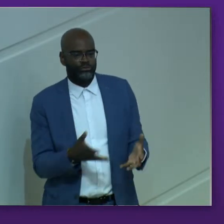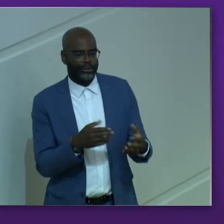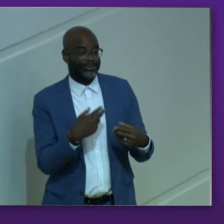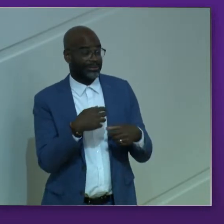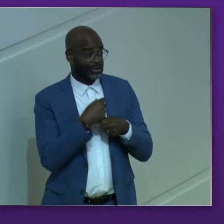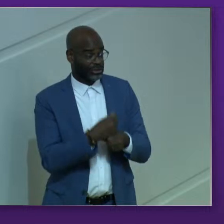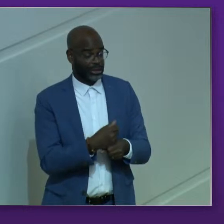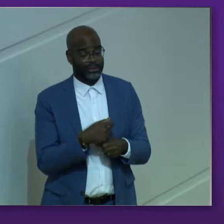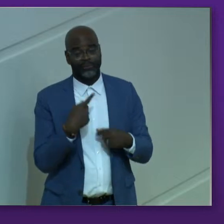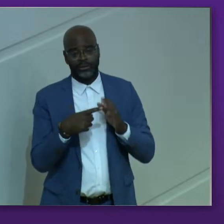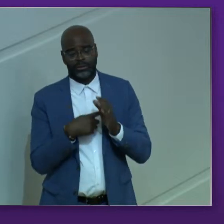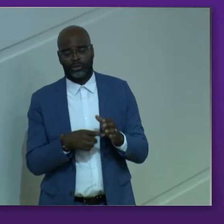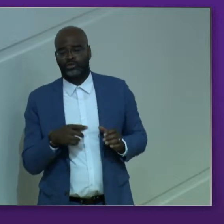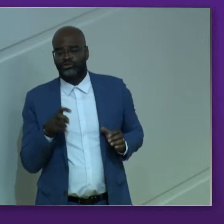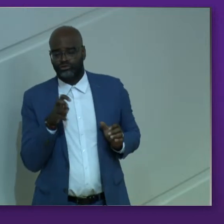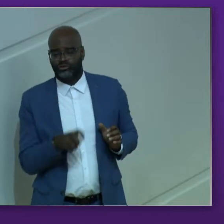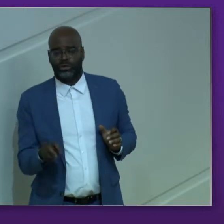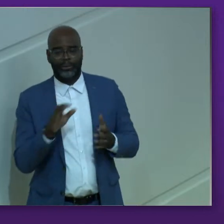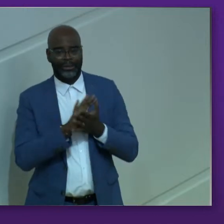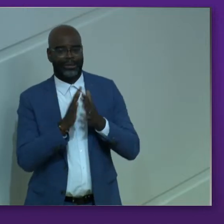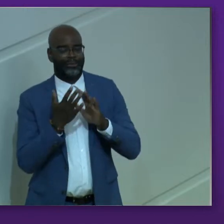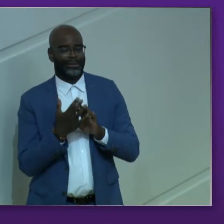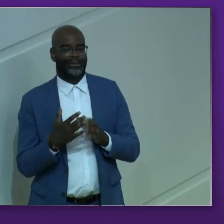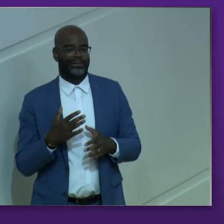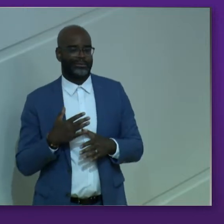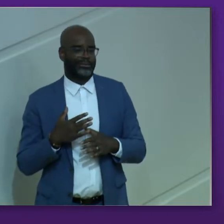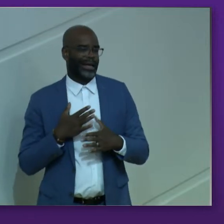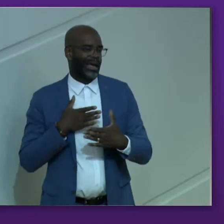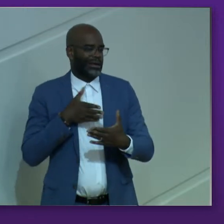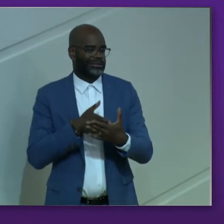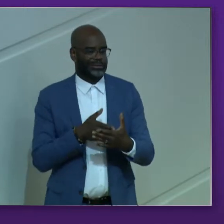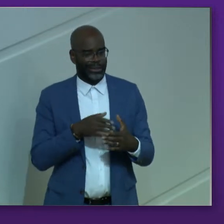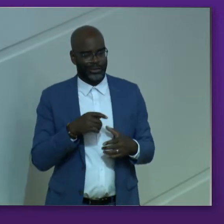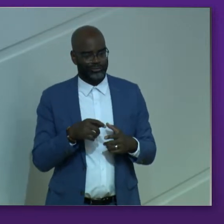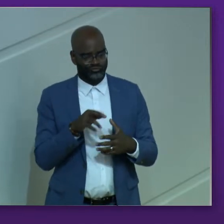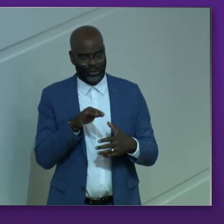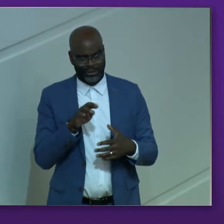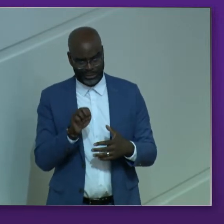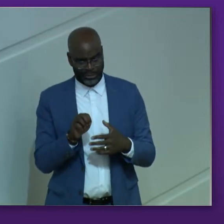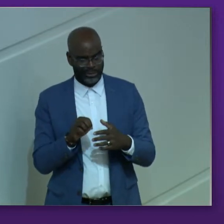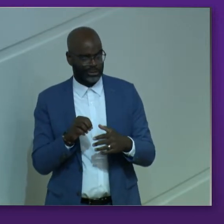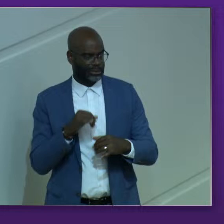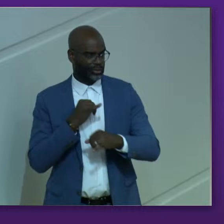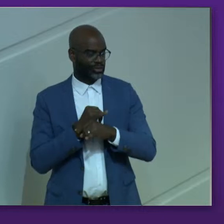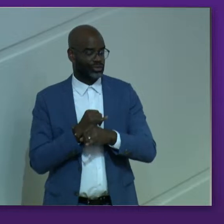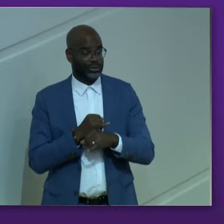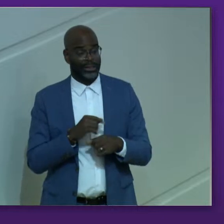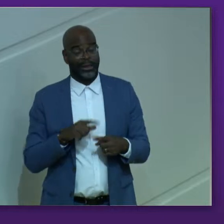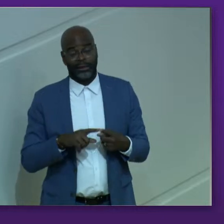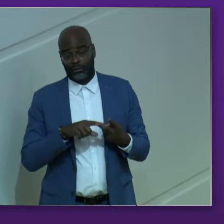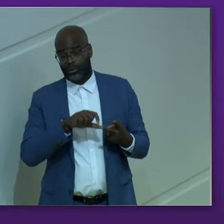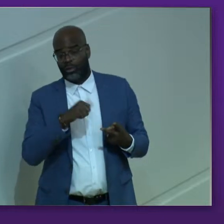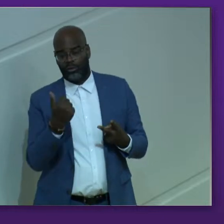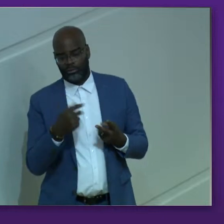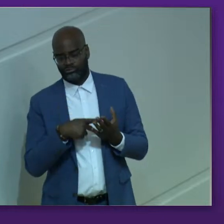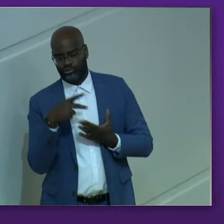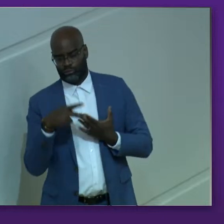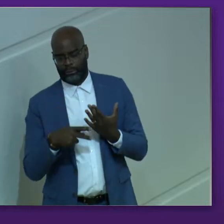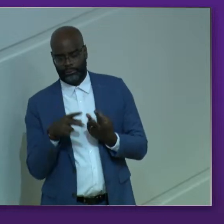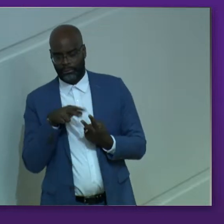DR. MILLER'S LEADERSHIP STYLE HAS CULTIVATED AN ENVIRONMENT WHERE INSTRUCTIONAL DESIGNERS